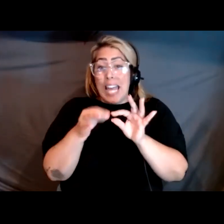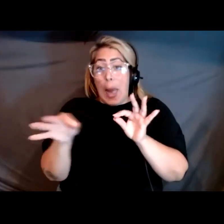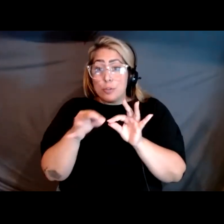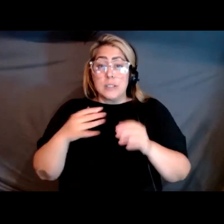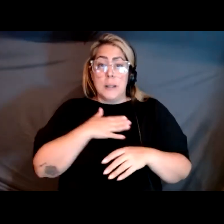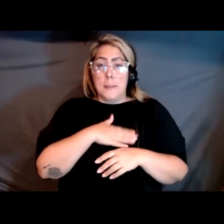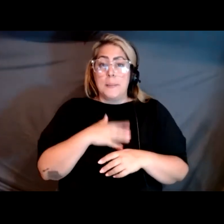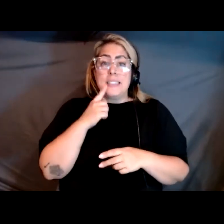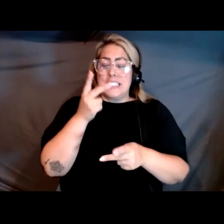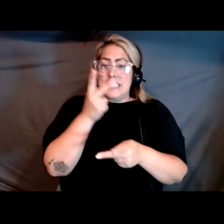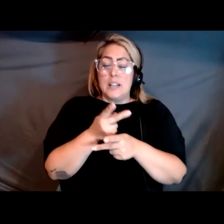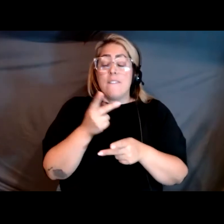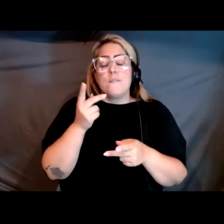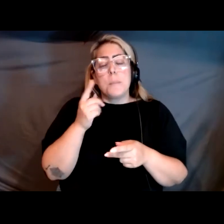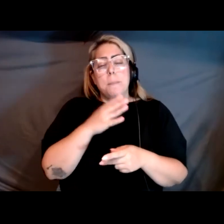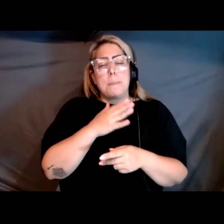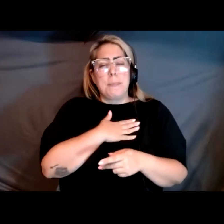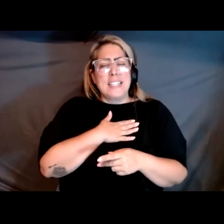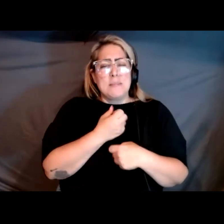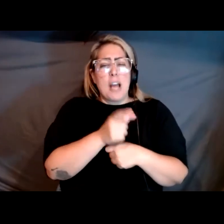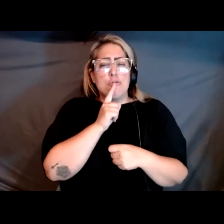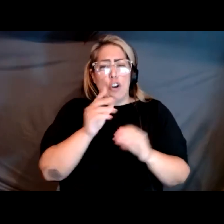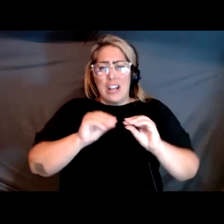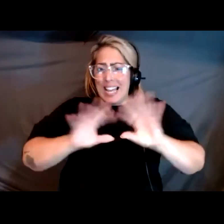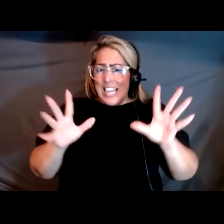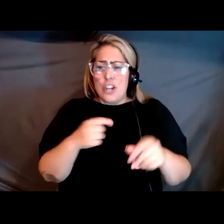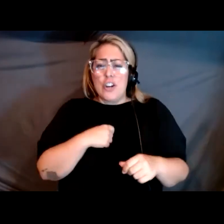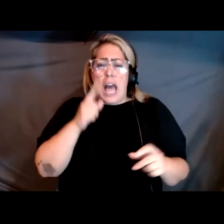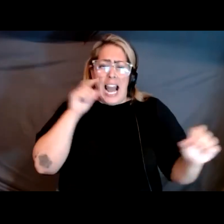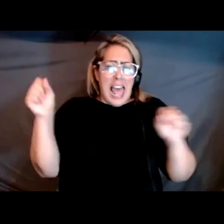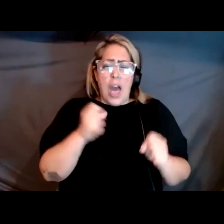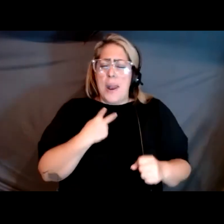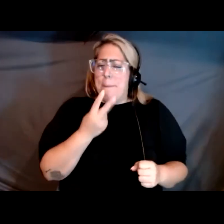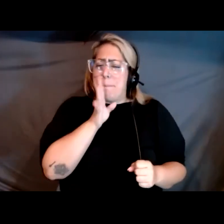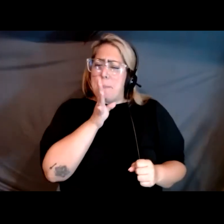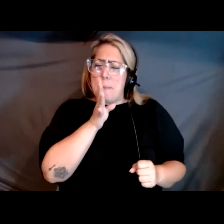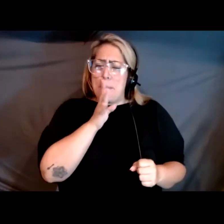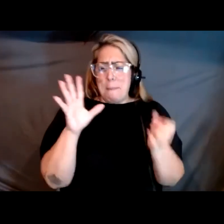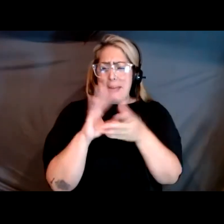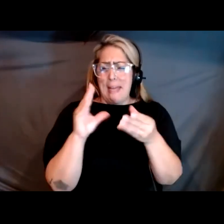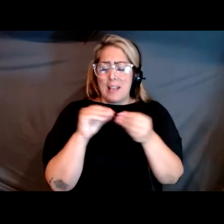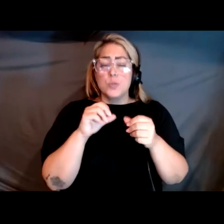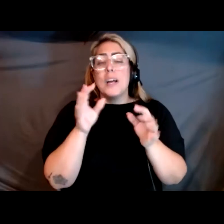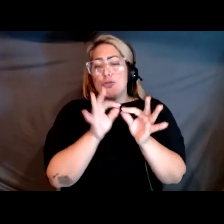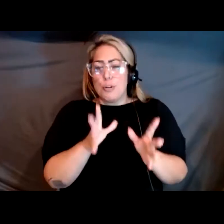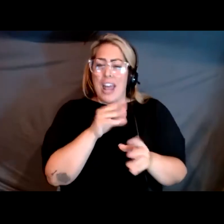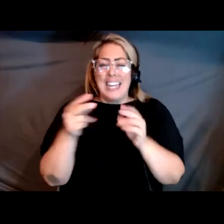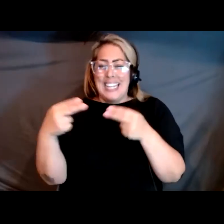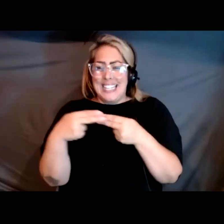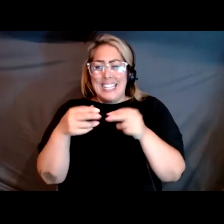and loud and maintain a moderate pace while speaking. If you have a question please put it in the chat